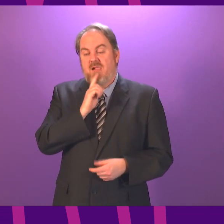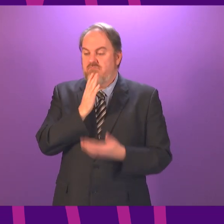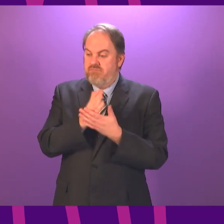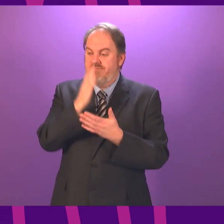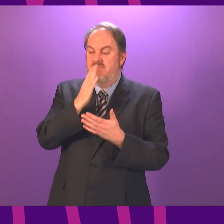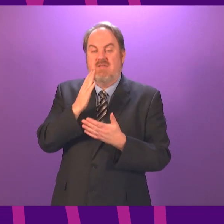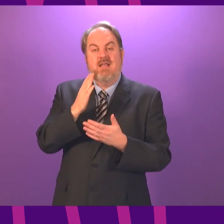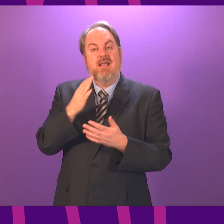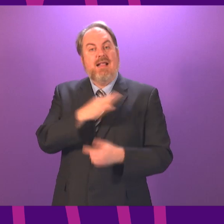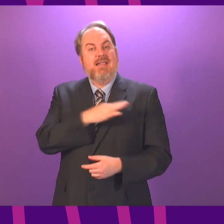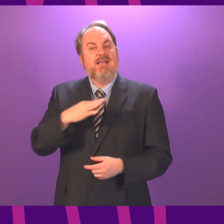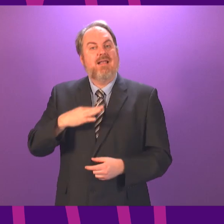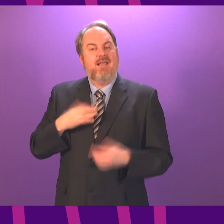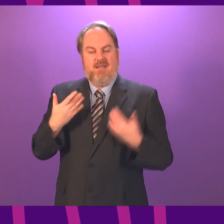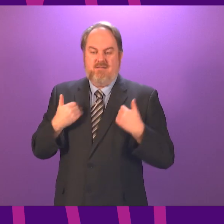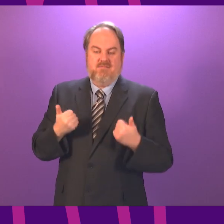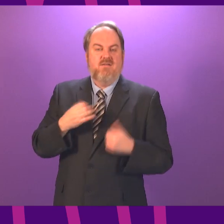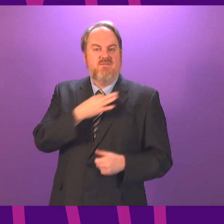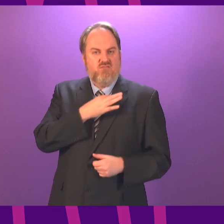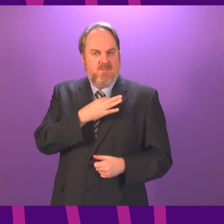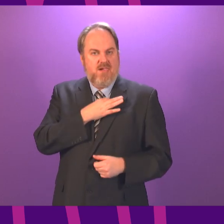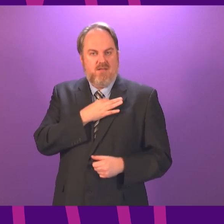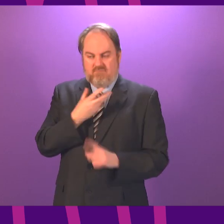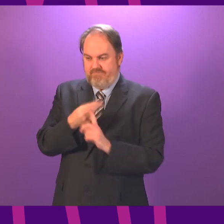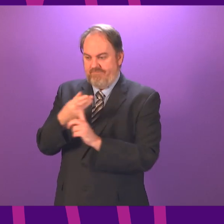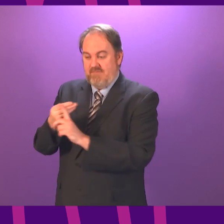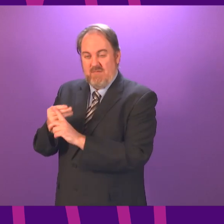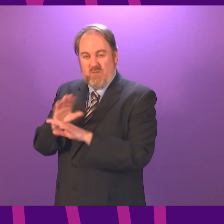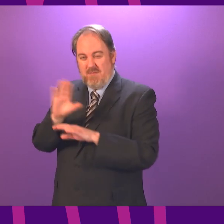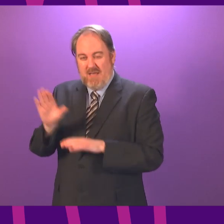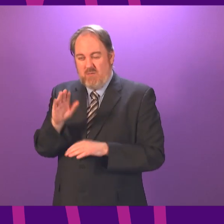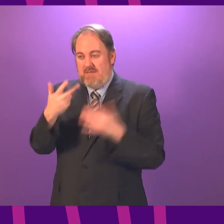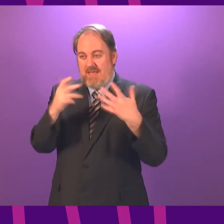have been vaccinated. That is an uptake of around 80 per cent. The original estimate